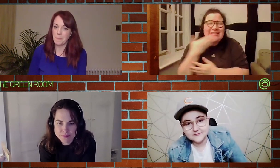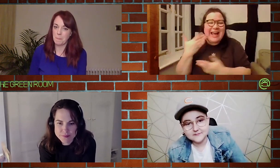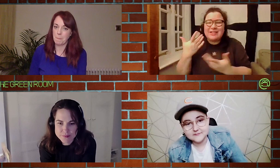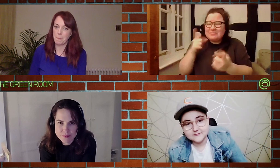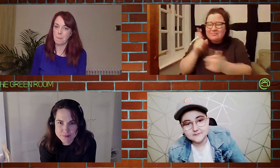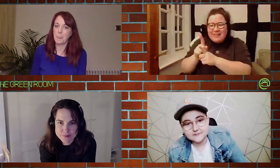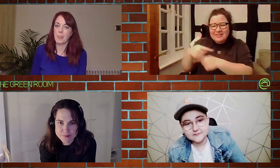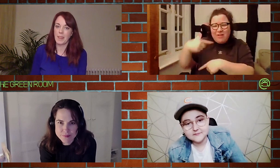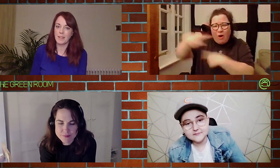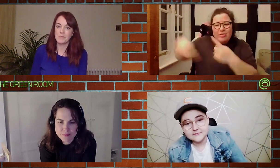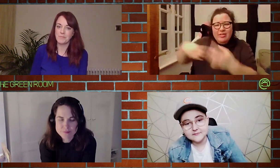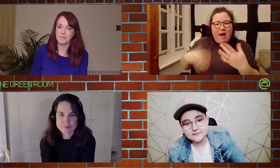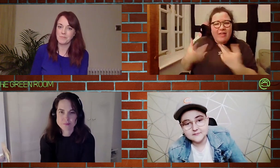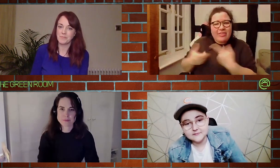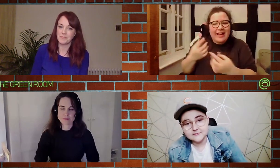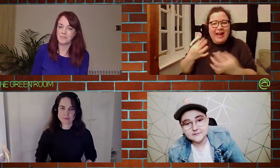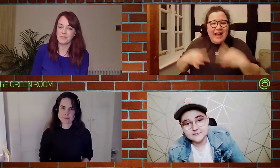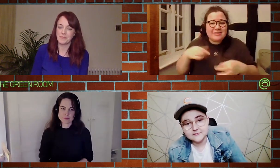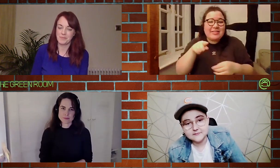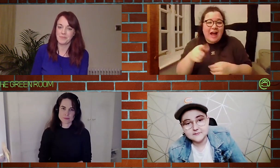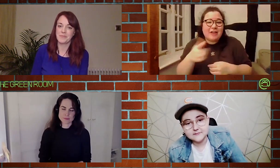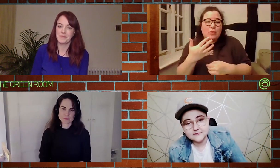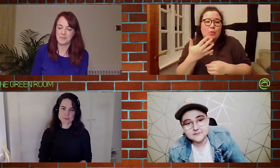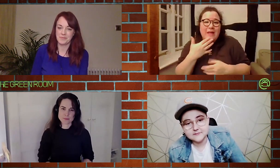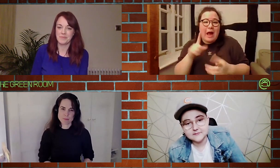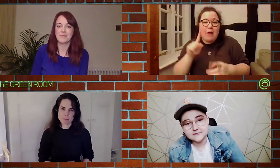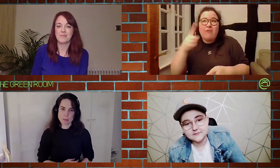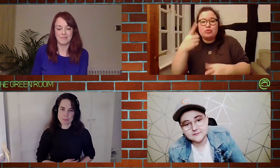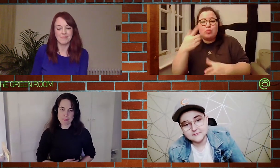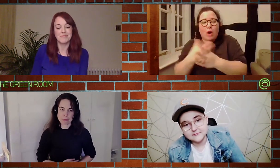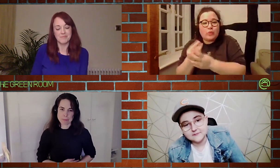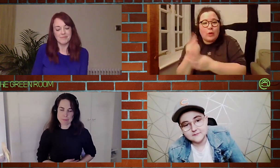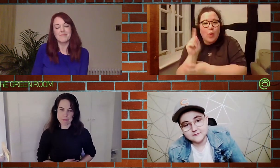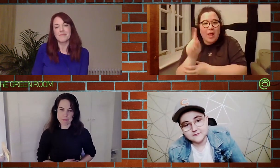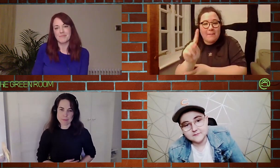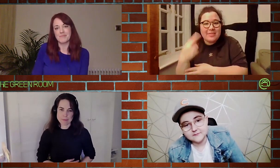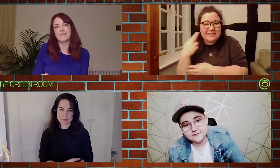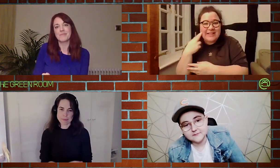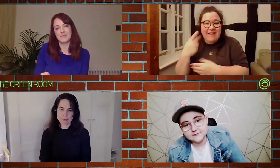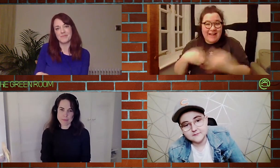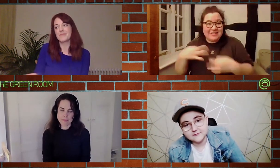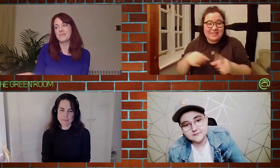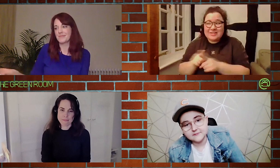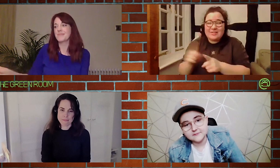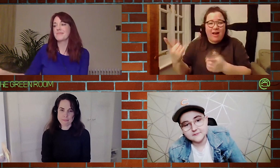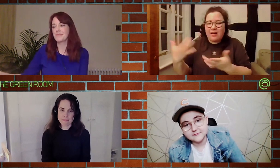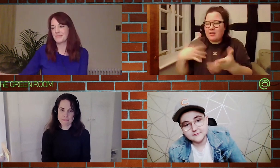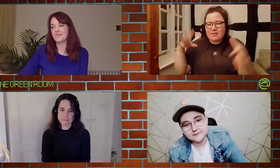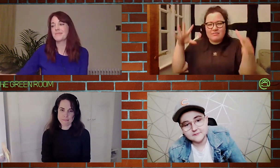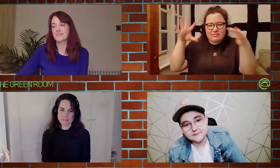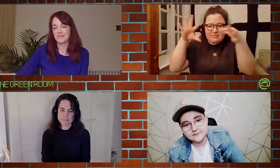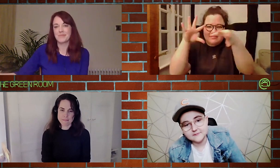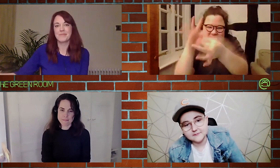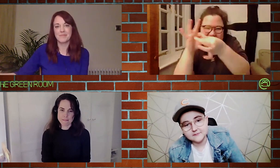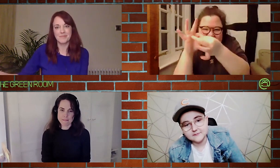messy but the environment's really nice. Like a place to meet the other actors and that's when I first met the deaf actor called William Grint.